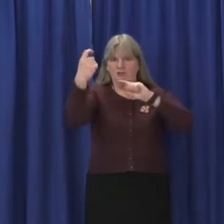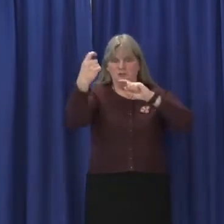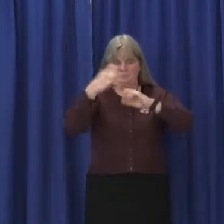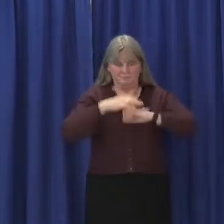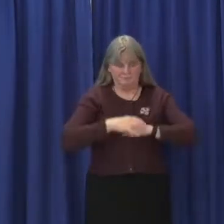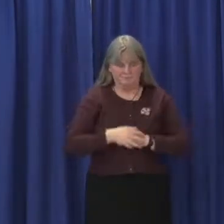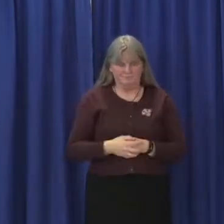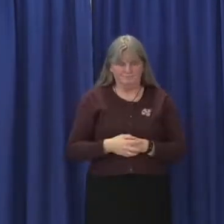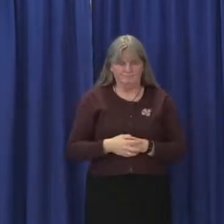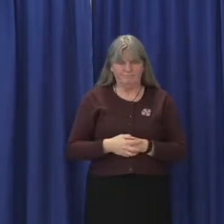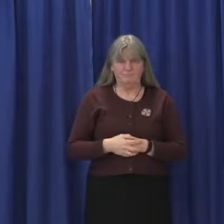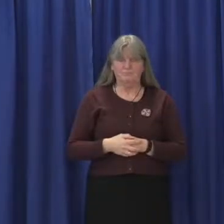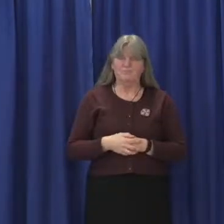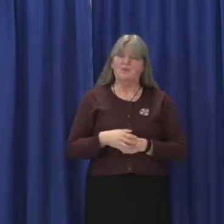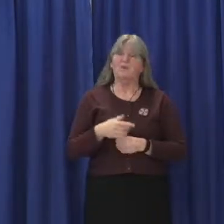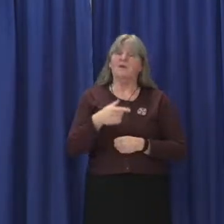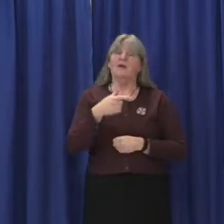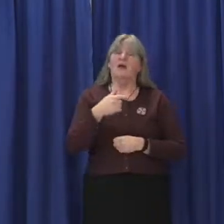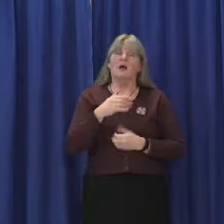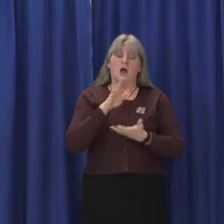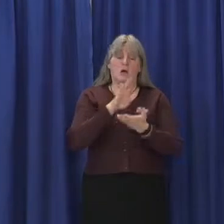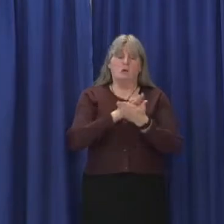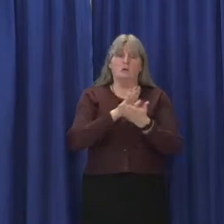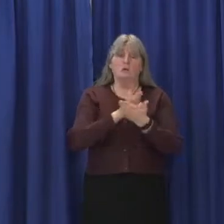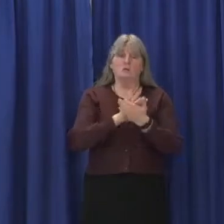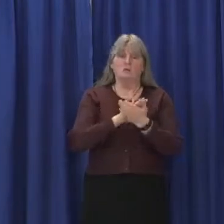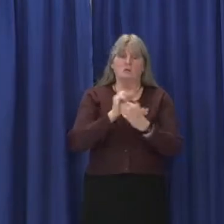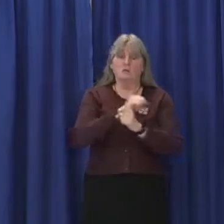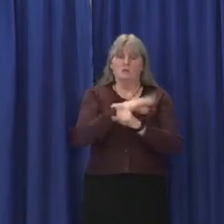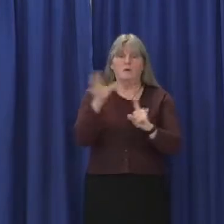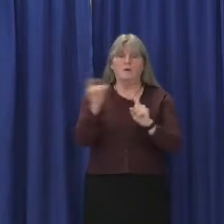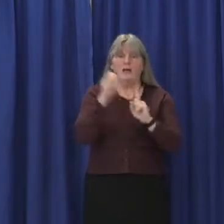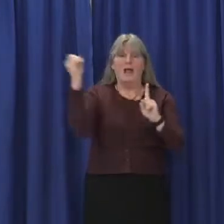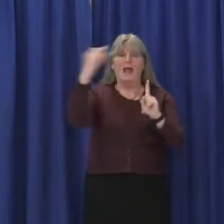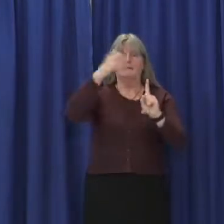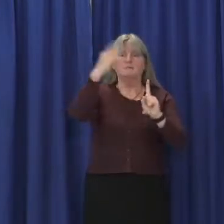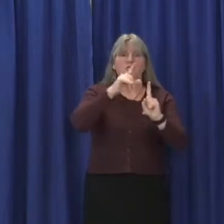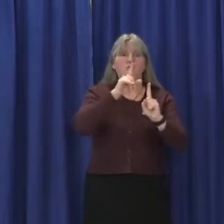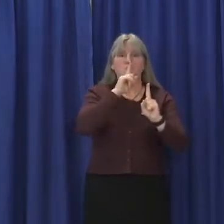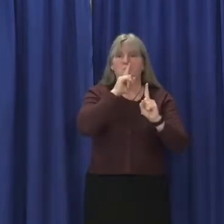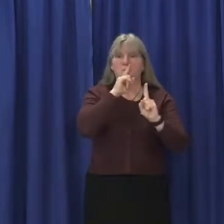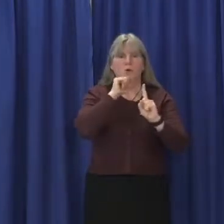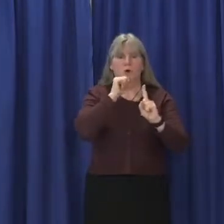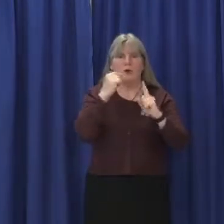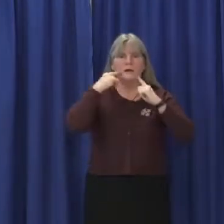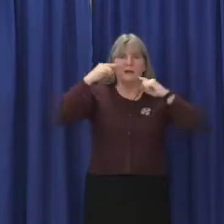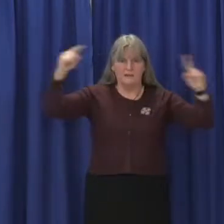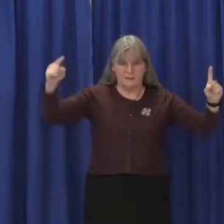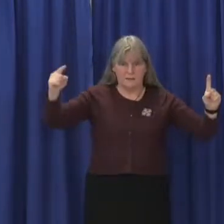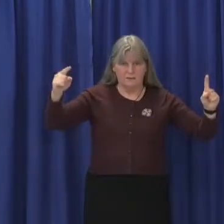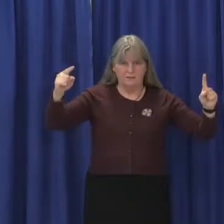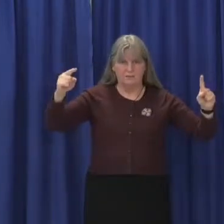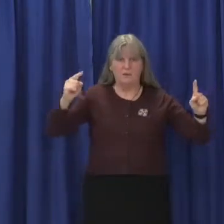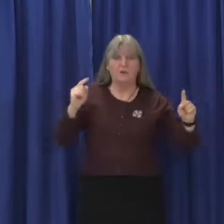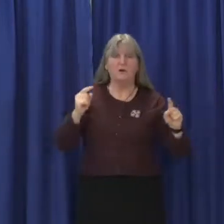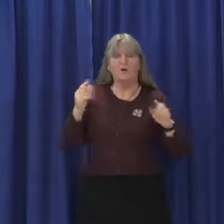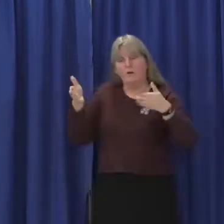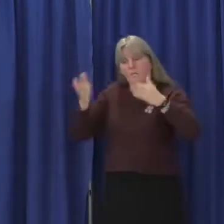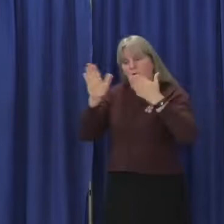will no longer be issuing school exposure notifications, and we are shifting to school-based surveillance.